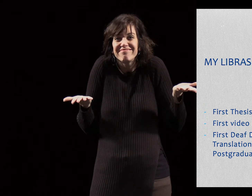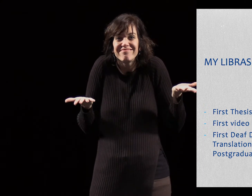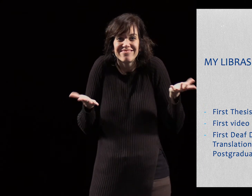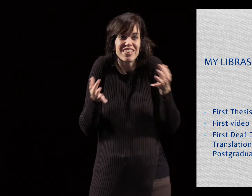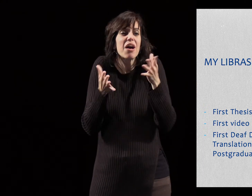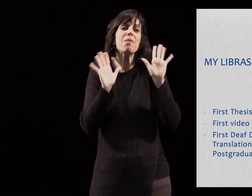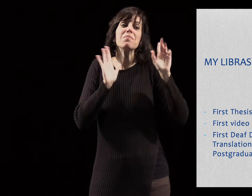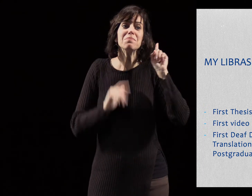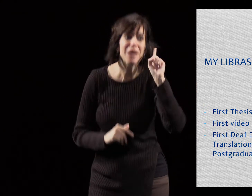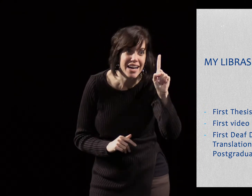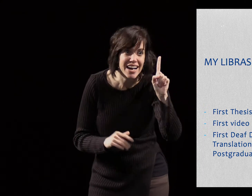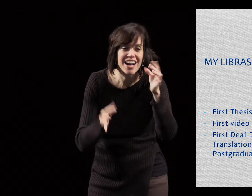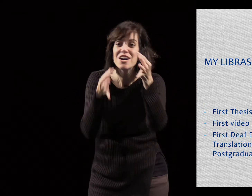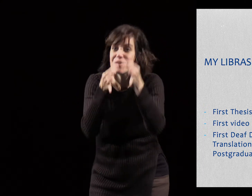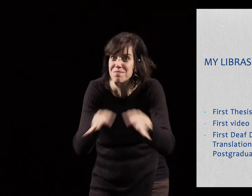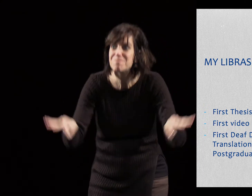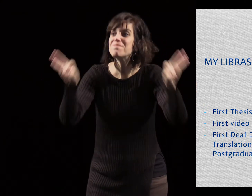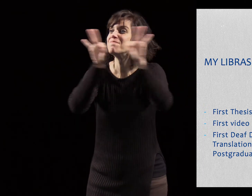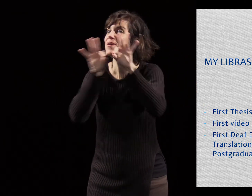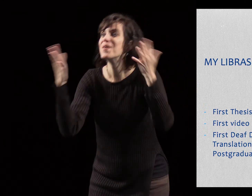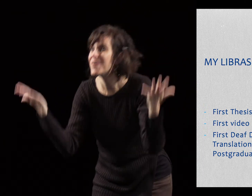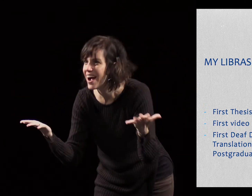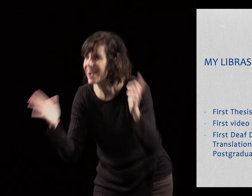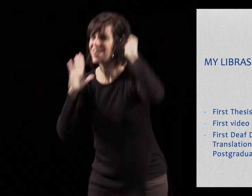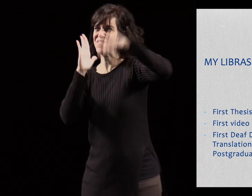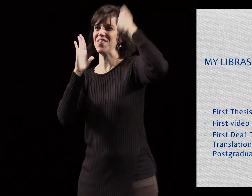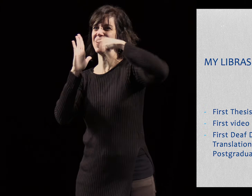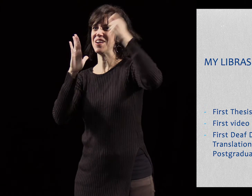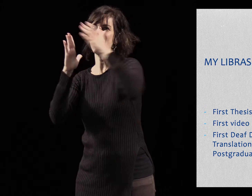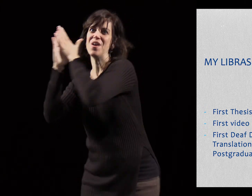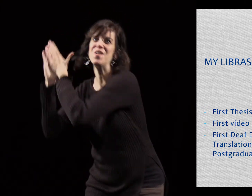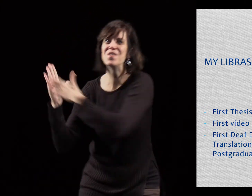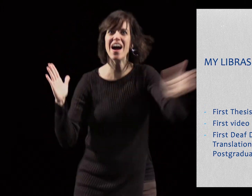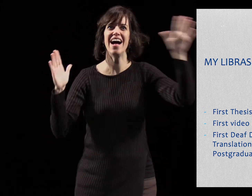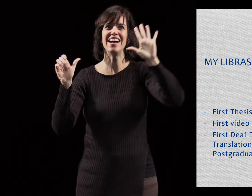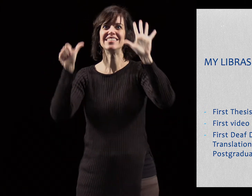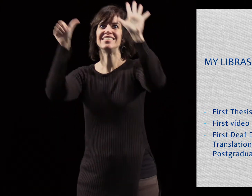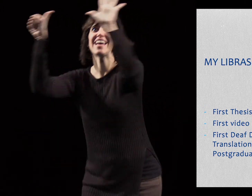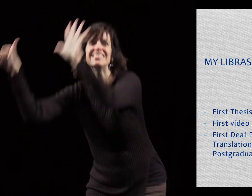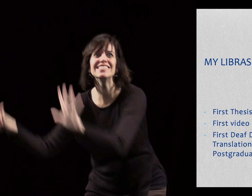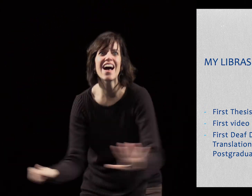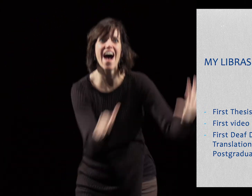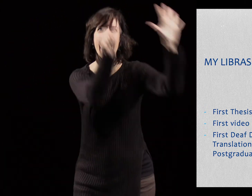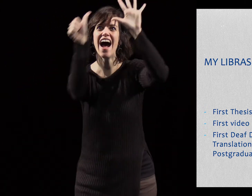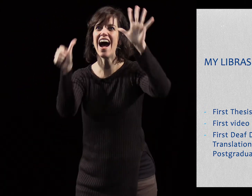I mean, it was a short 10-page annex, but they took it. And the important thing is, you know,